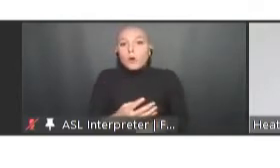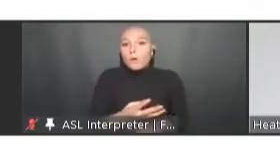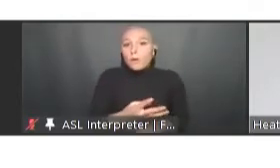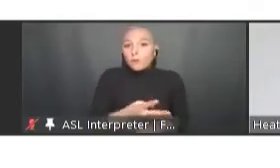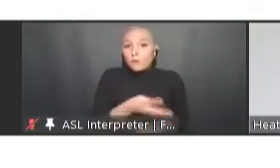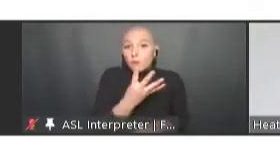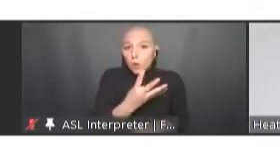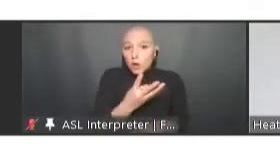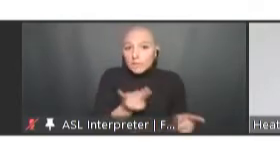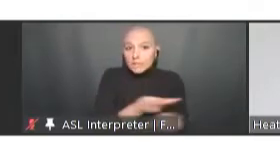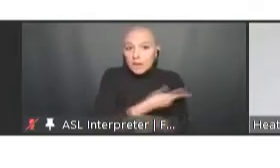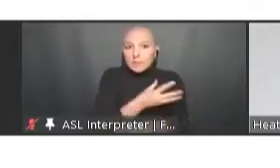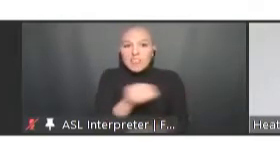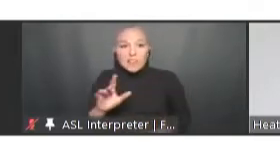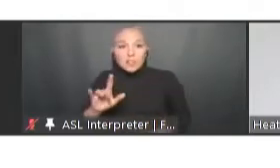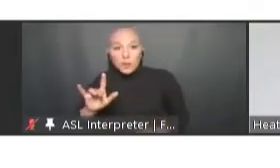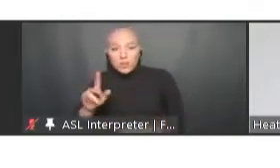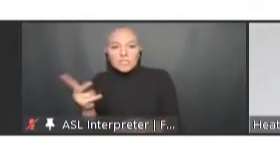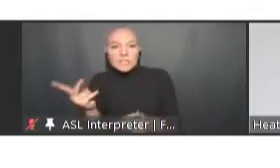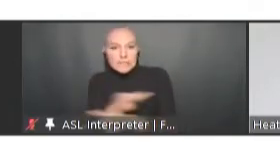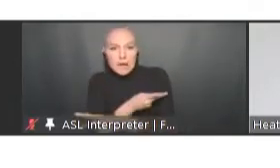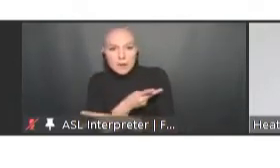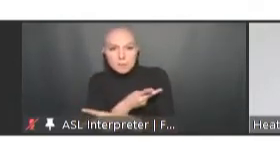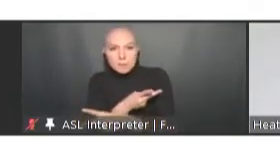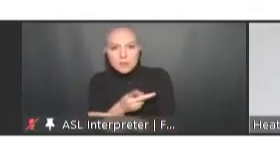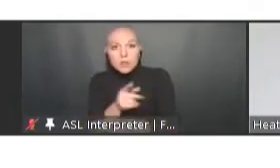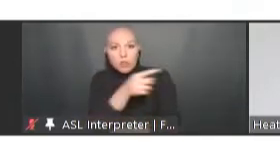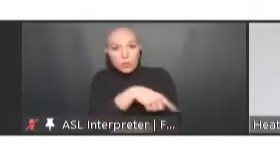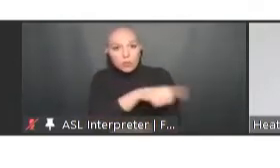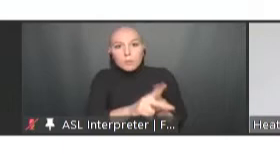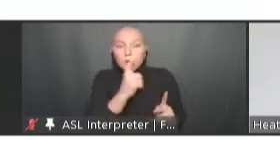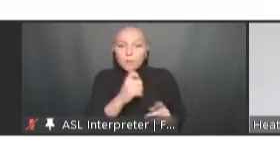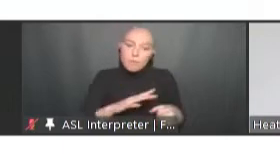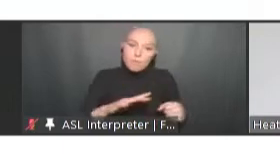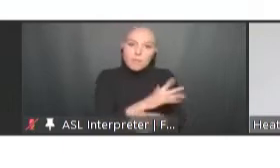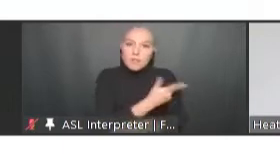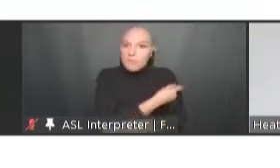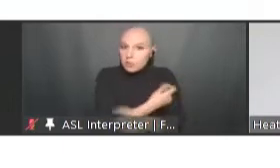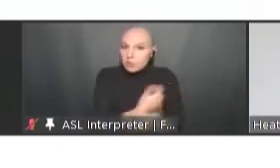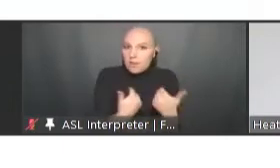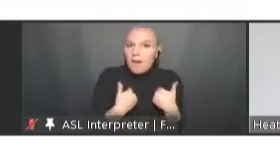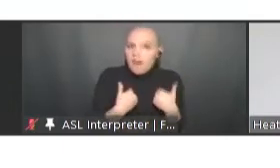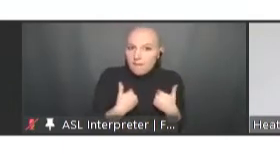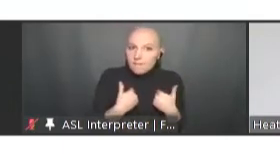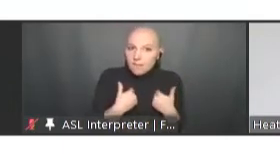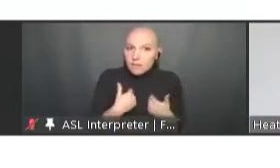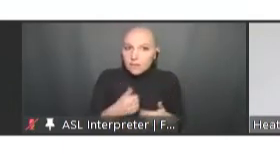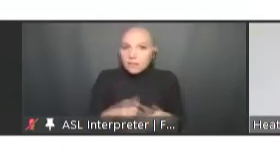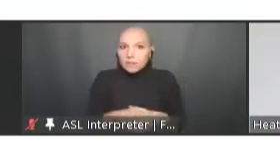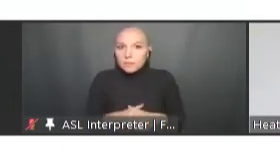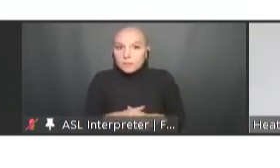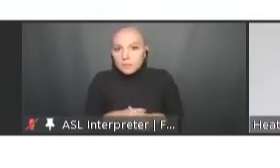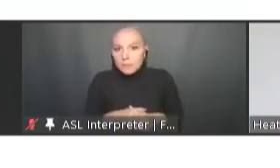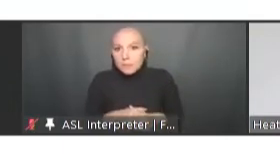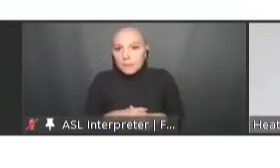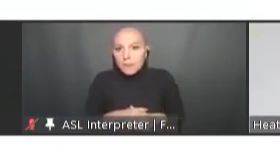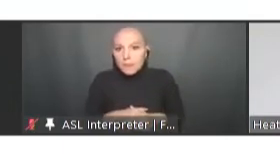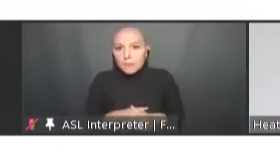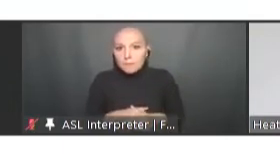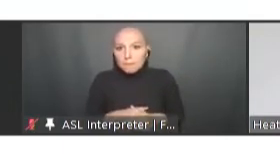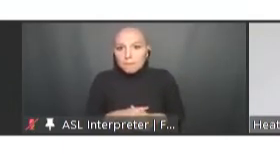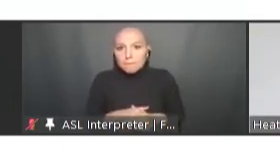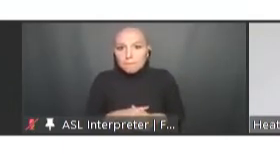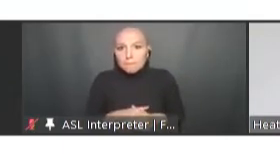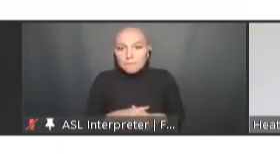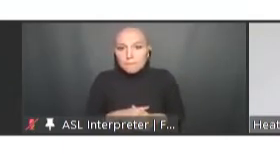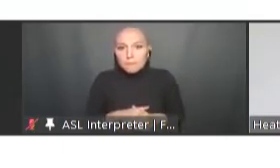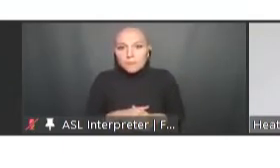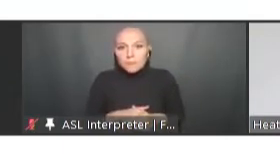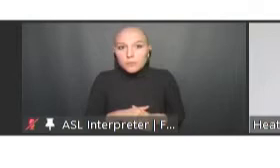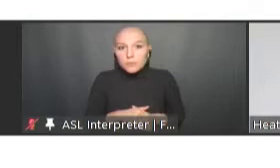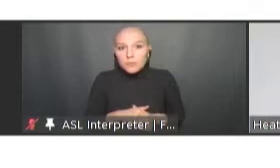those are fully vaccinated persons with a booster dose during Omicron predominance.